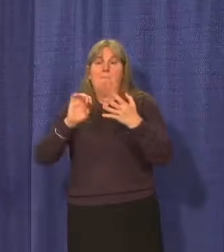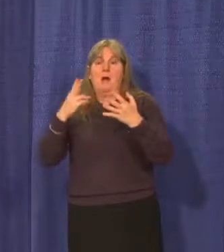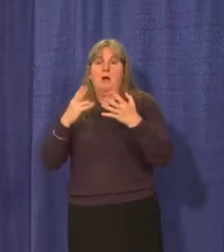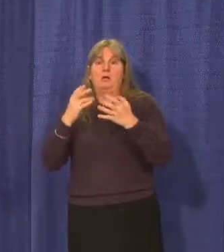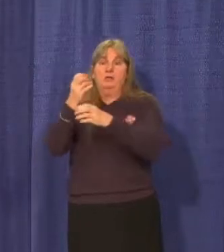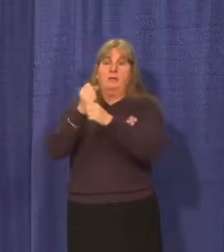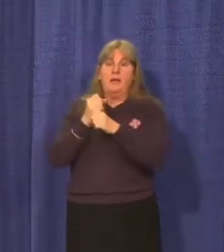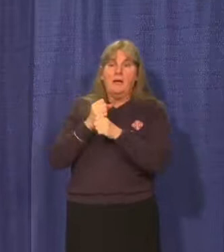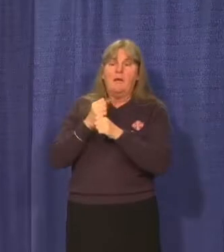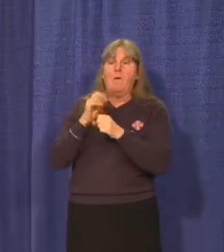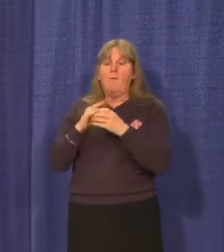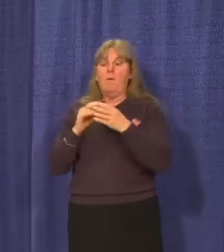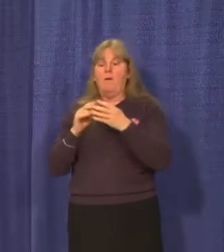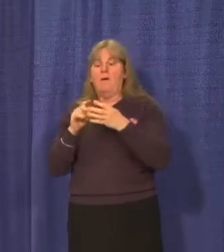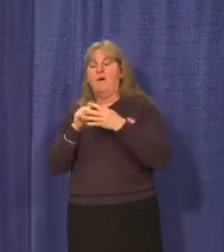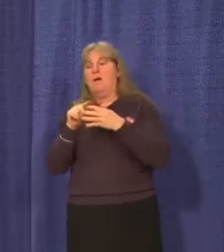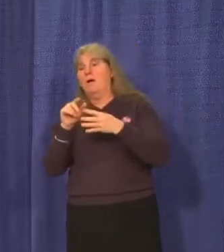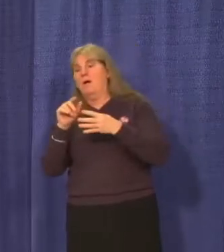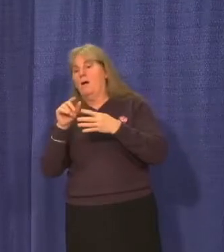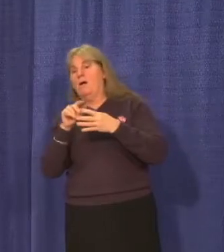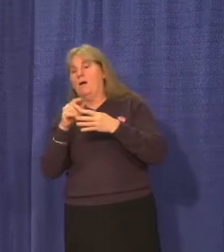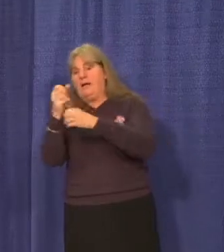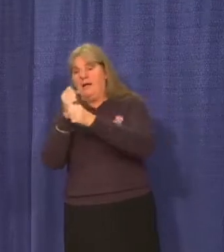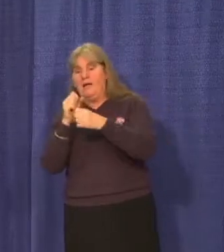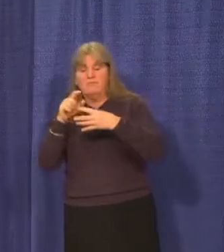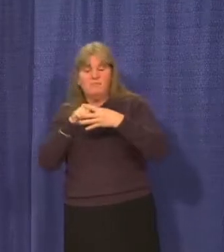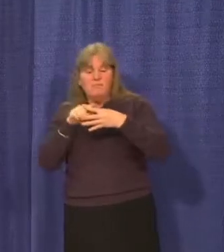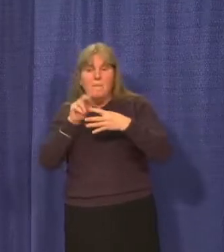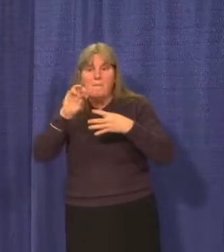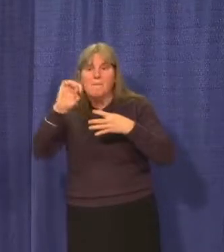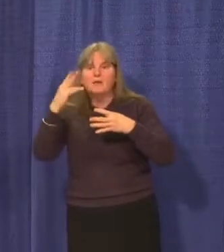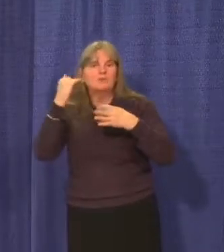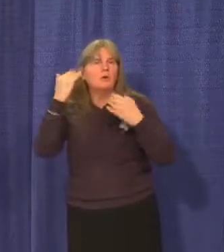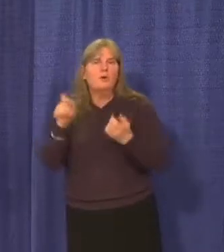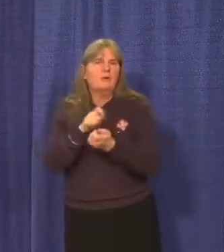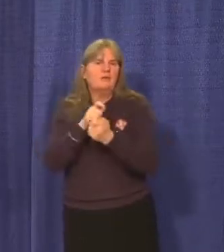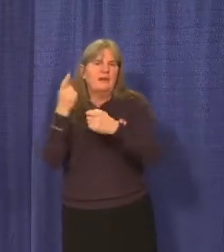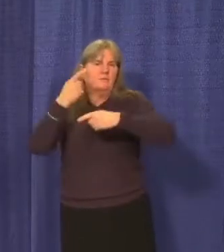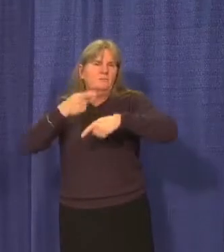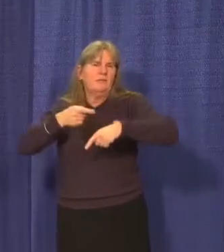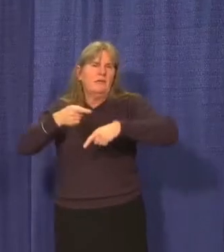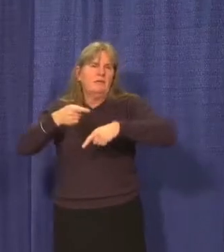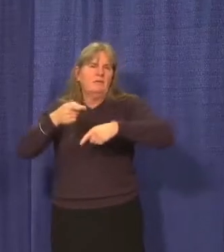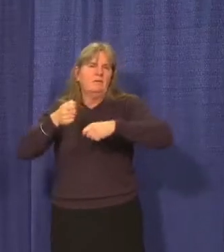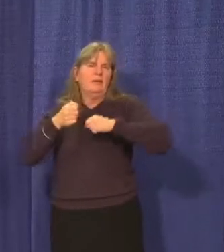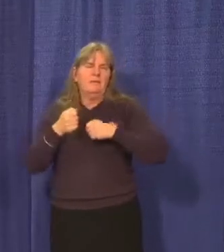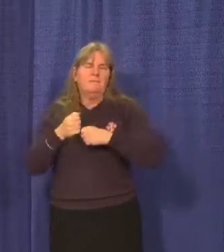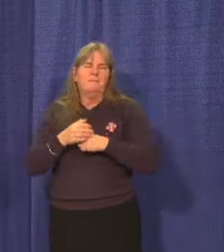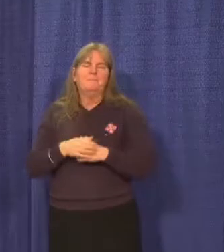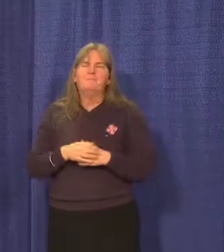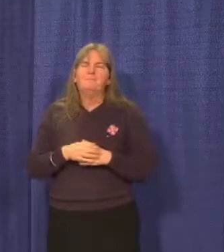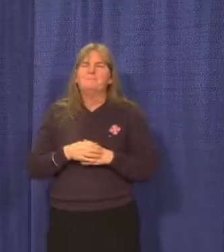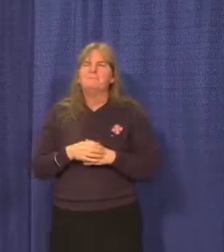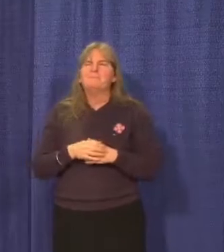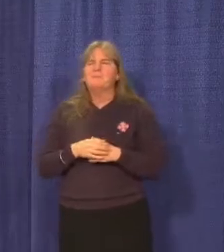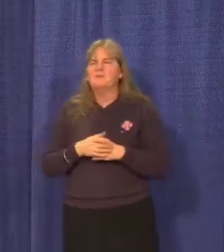compared to the beginning of March. That all science so far show us getting vaccines quicker than